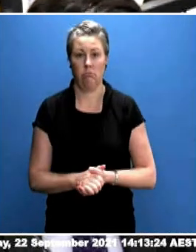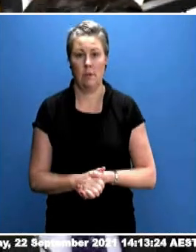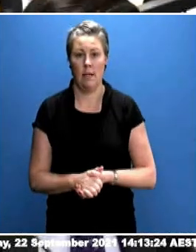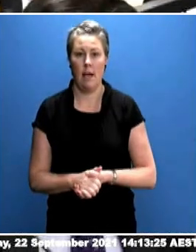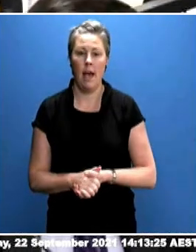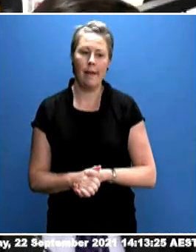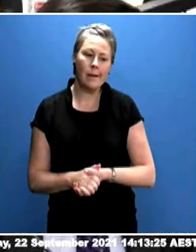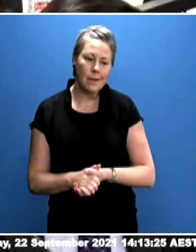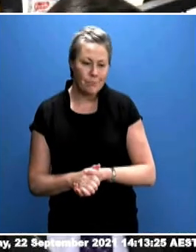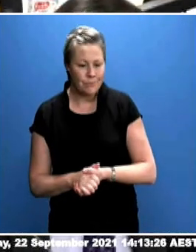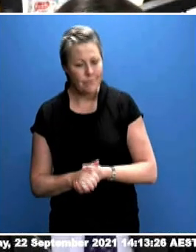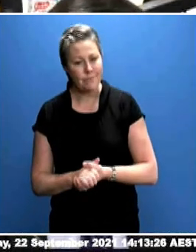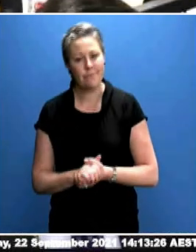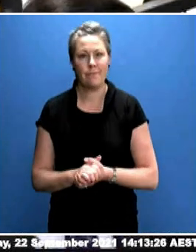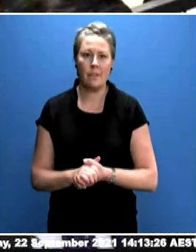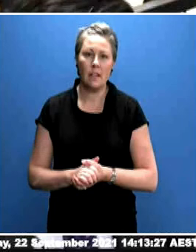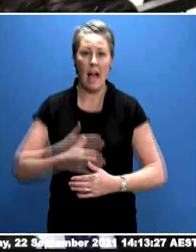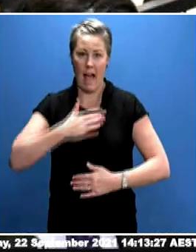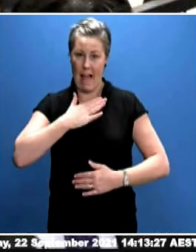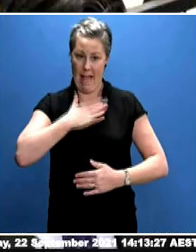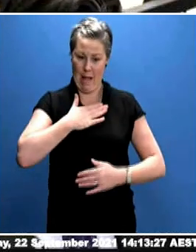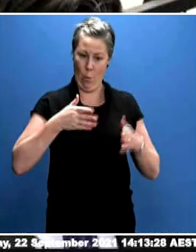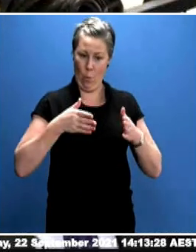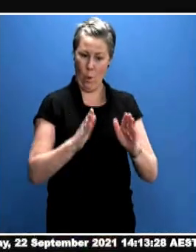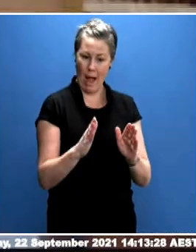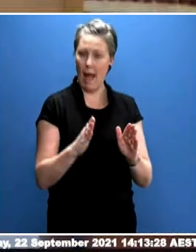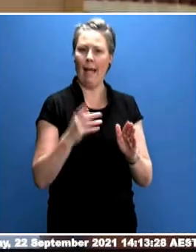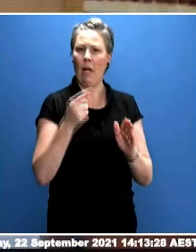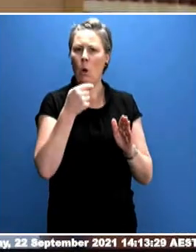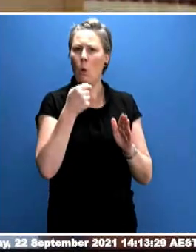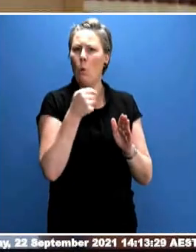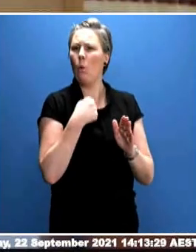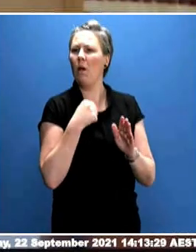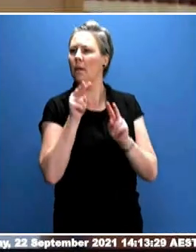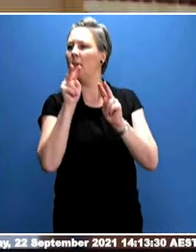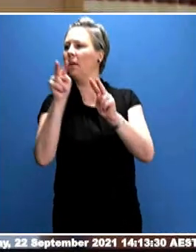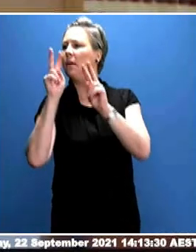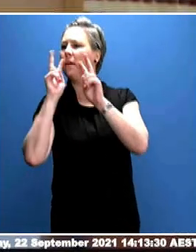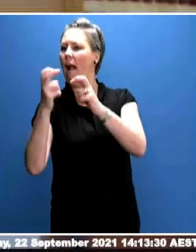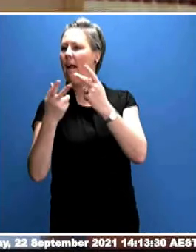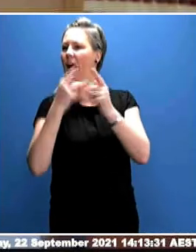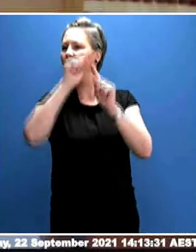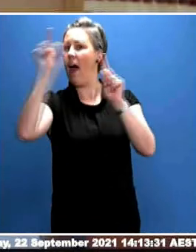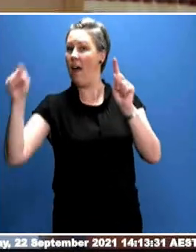Our model was based on consultation with other models. So the Victorian model had been in existence, as had